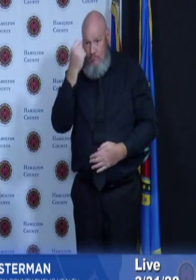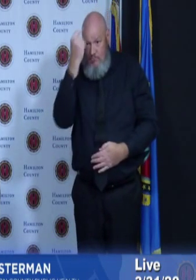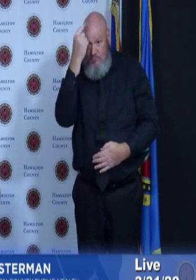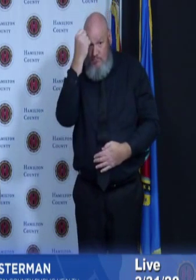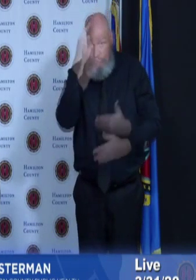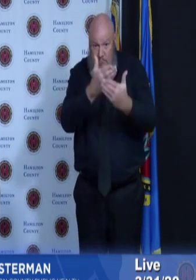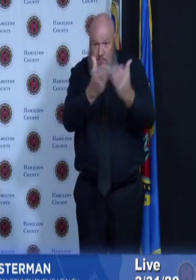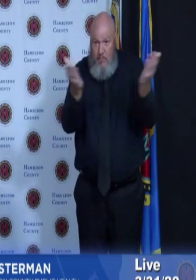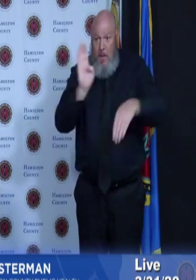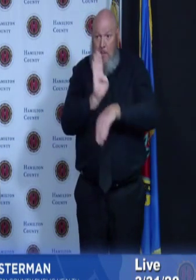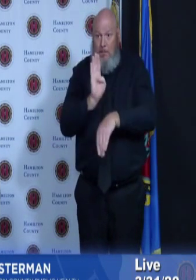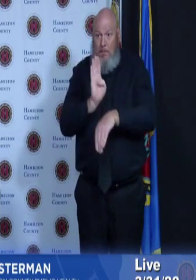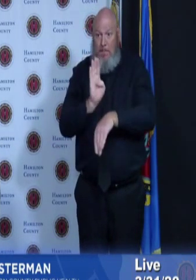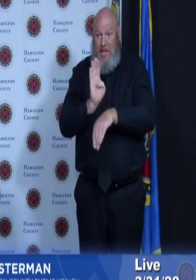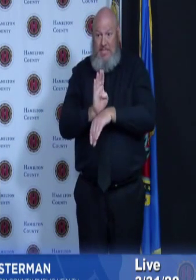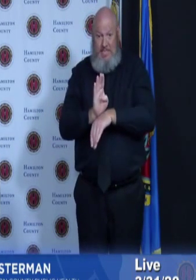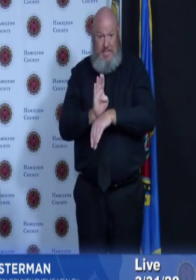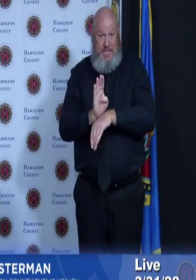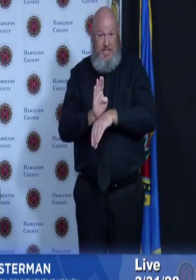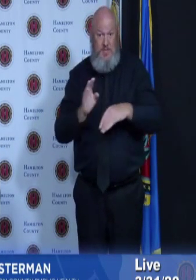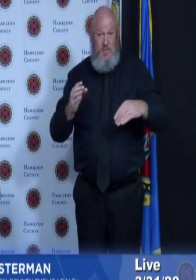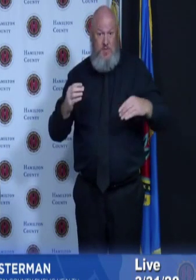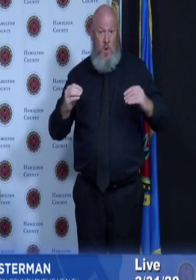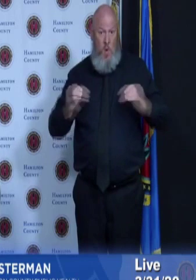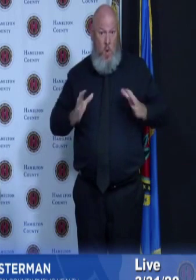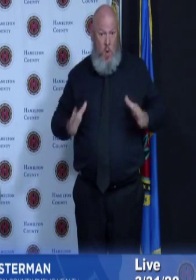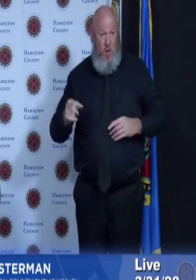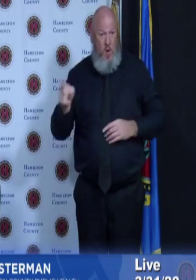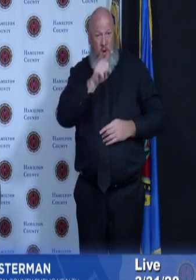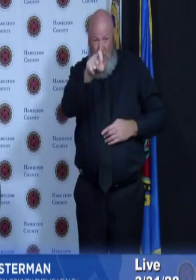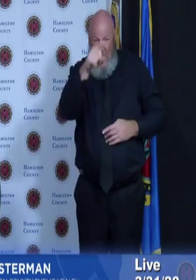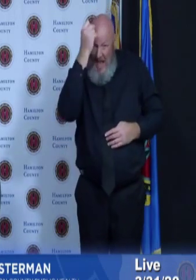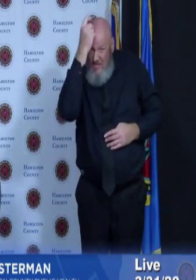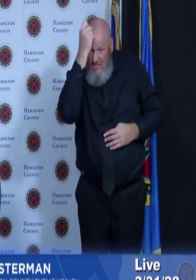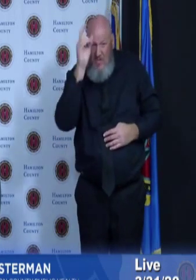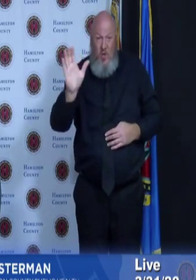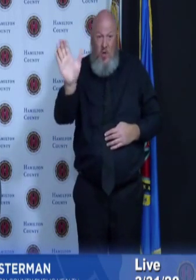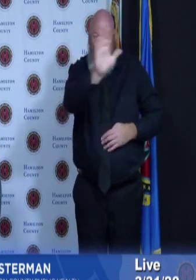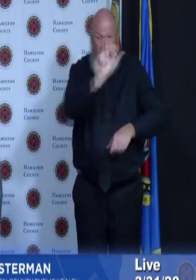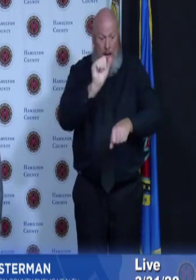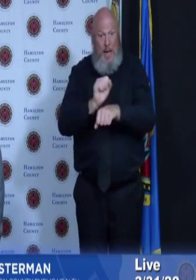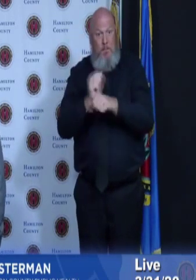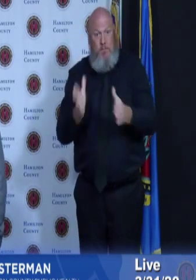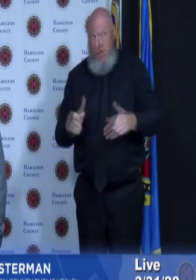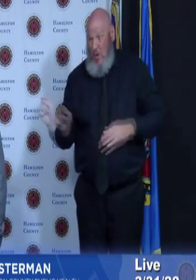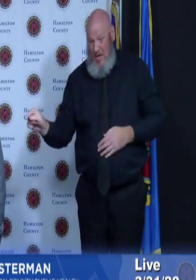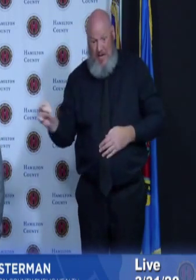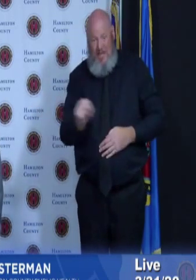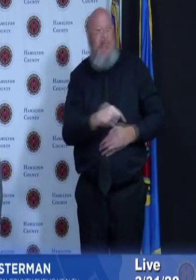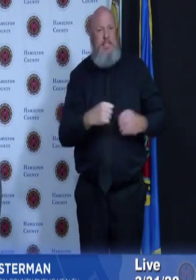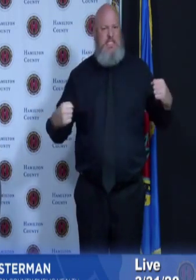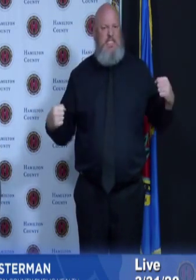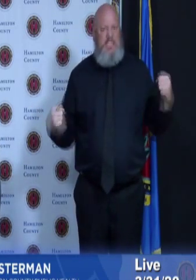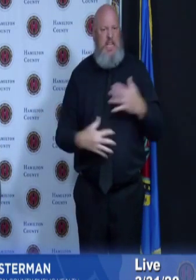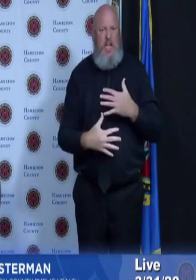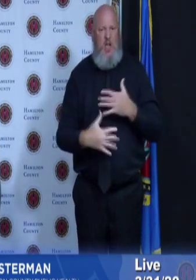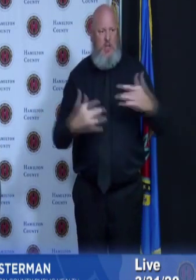state of Ohio and in Hamilton County in the world for that matter so a day doesn't go by that I don't get a complaint from an employee that's